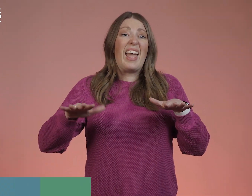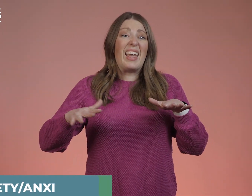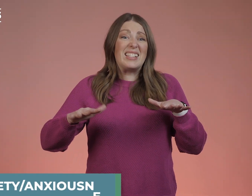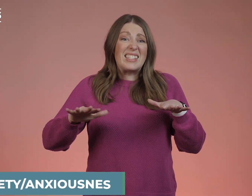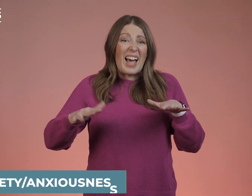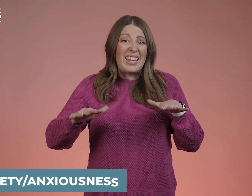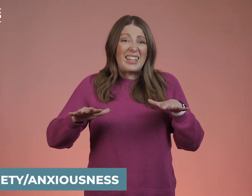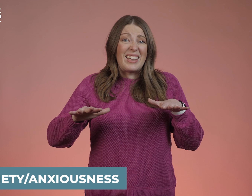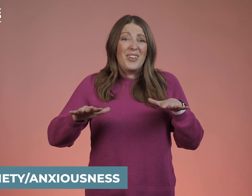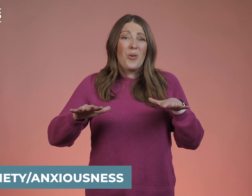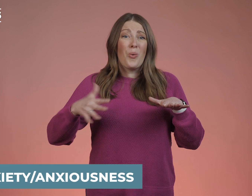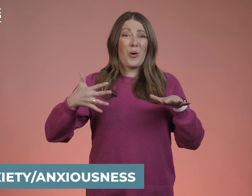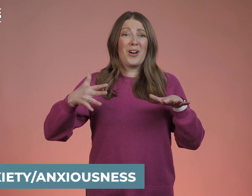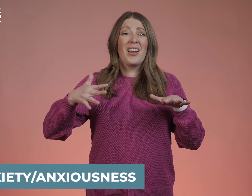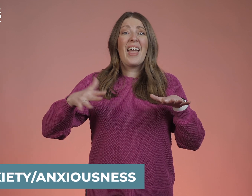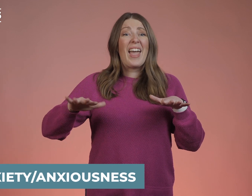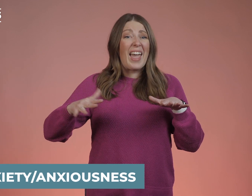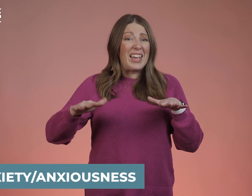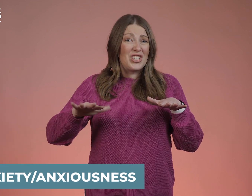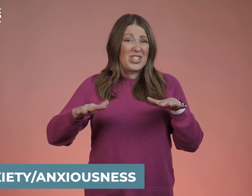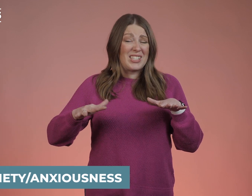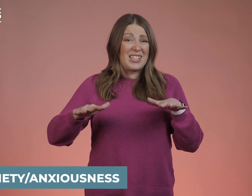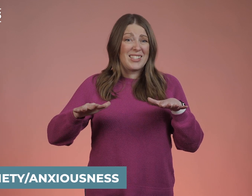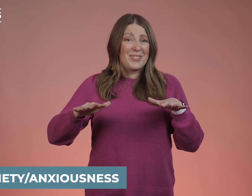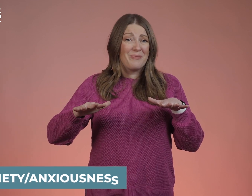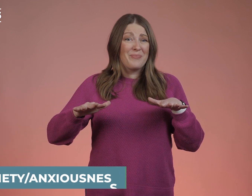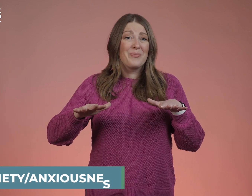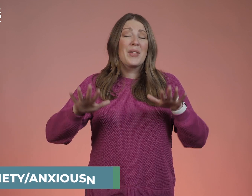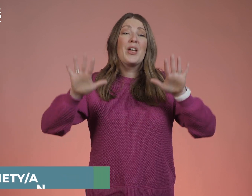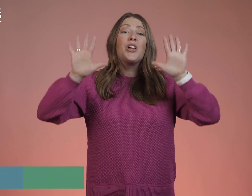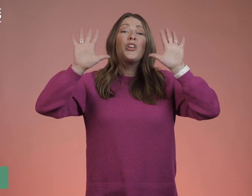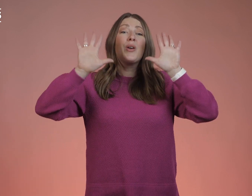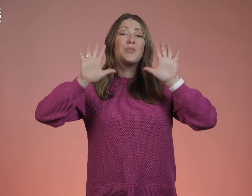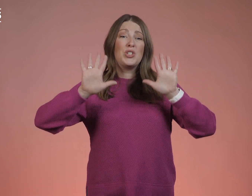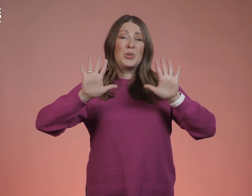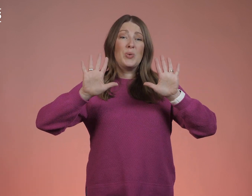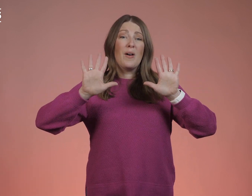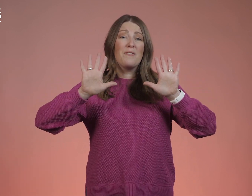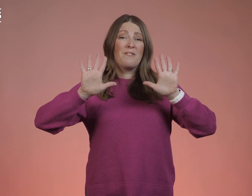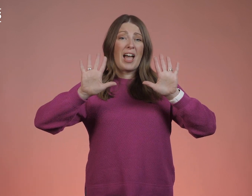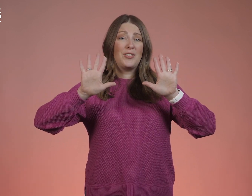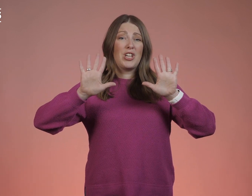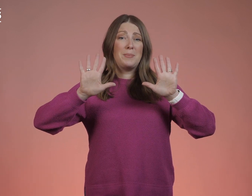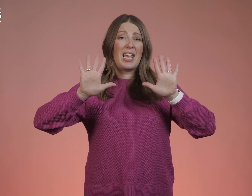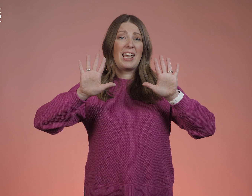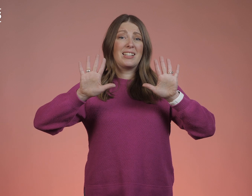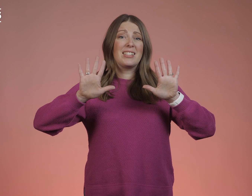Anxiety or Anxiousness. You have two five-shaped hands